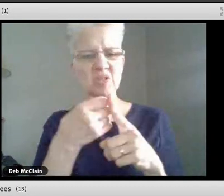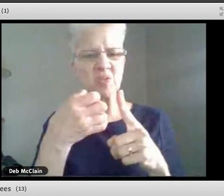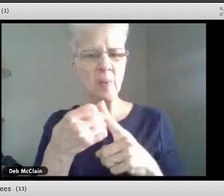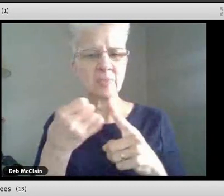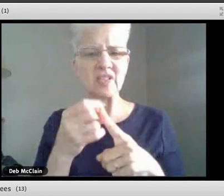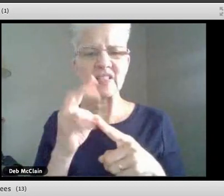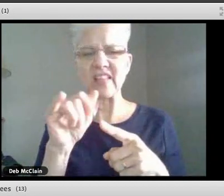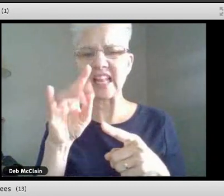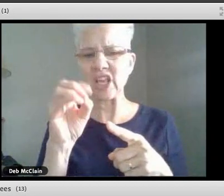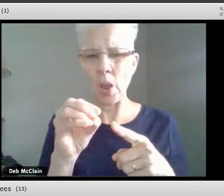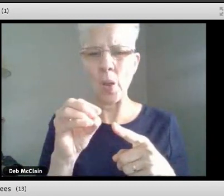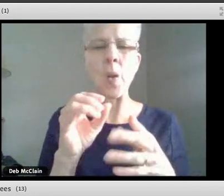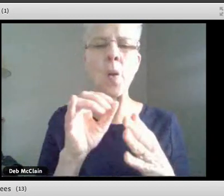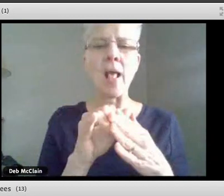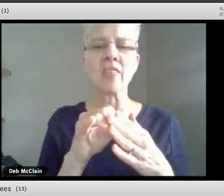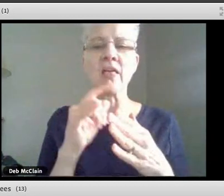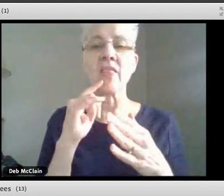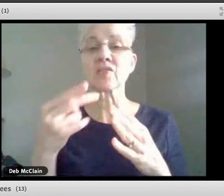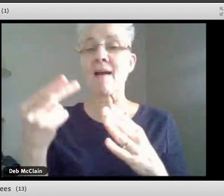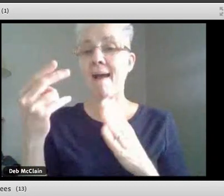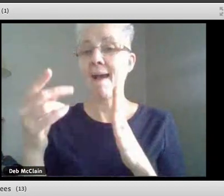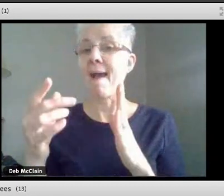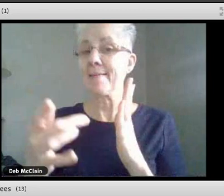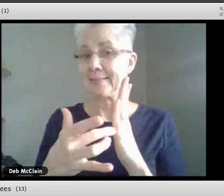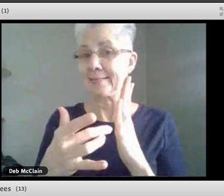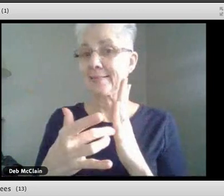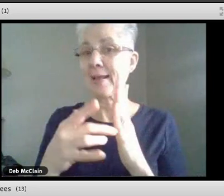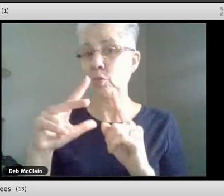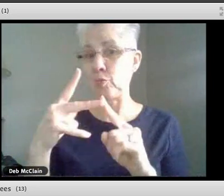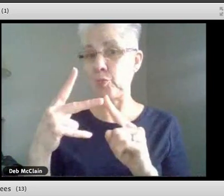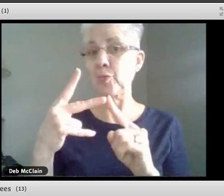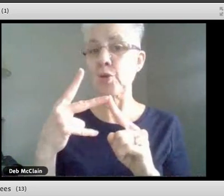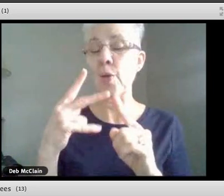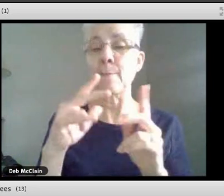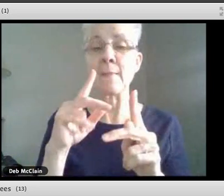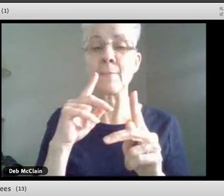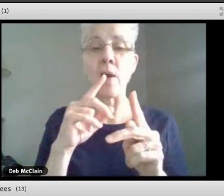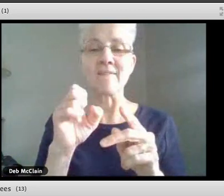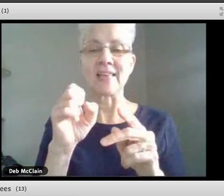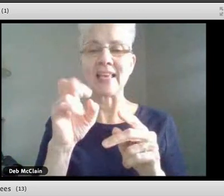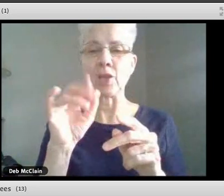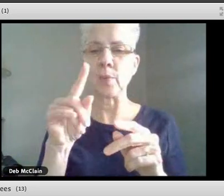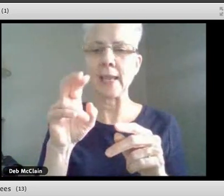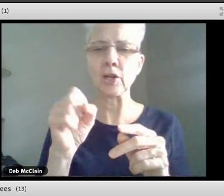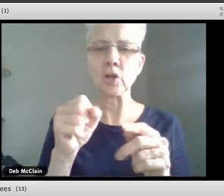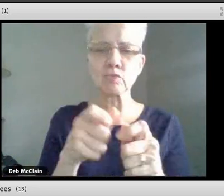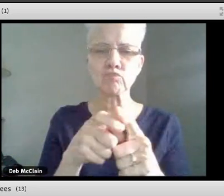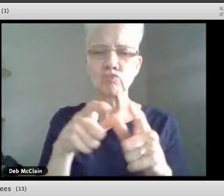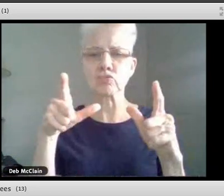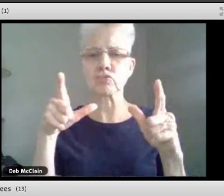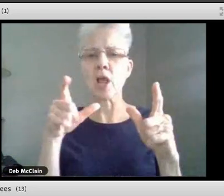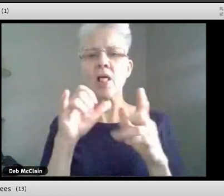and then there's high-tech. You know, there's things were it will read the screen to you. They have speech-recognition software.